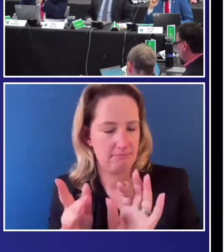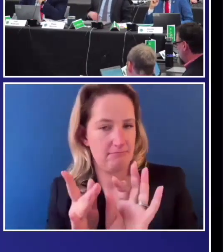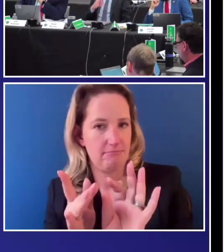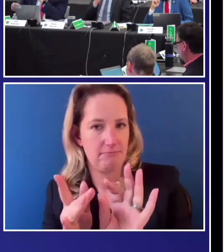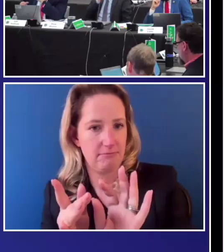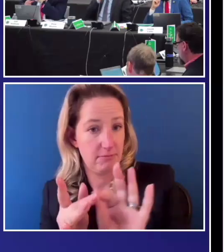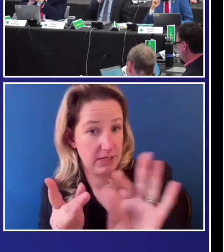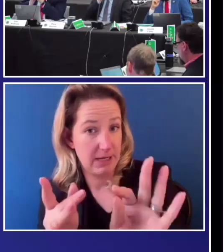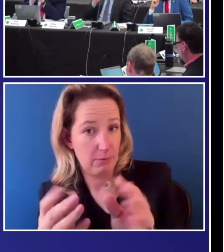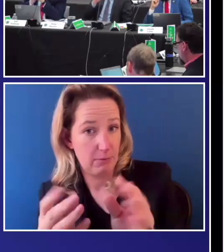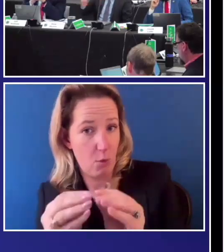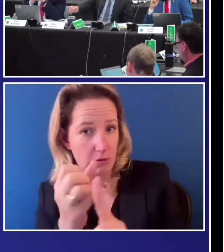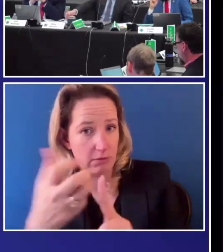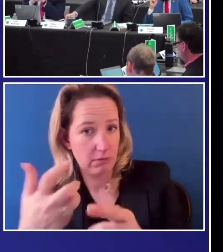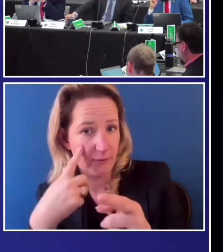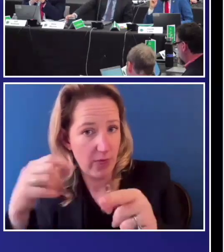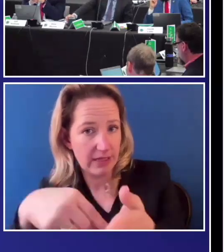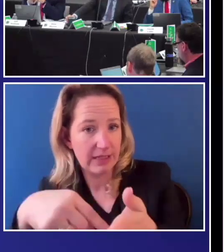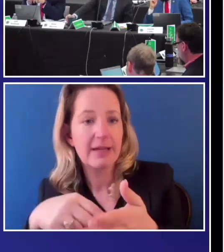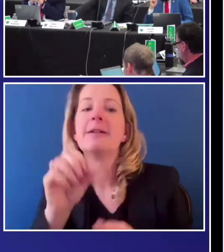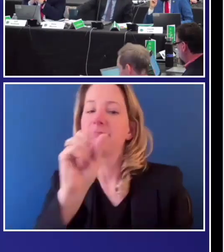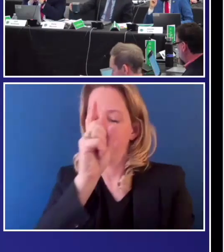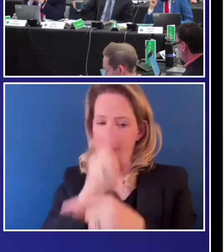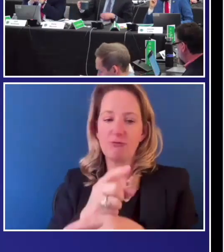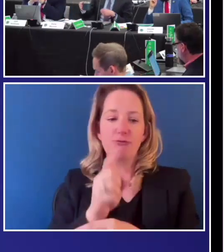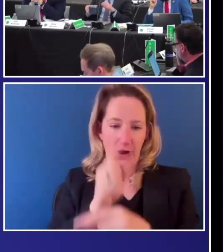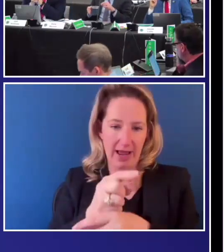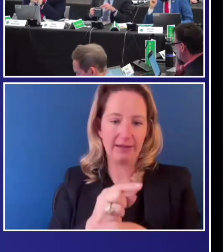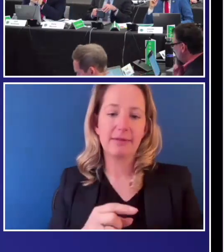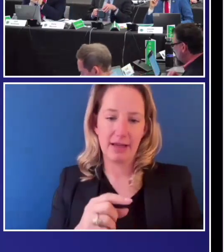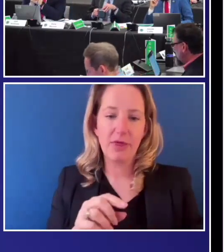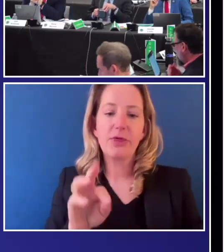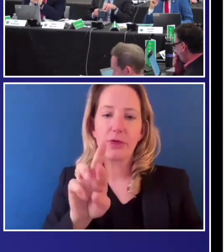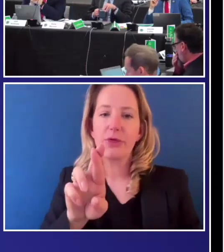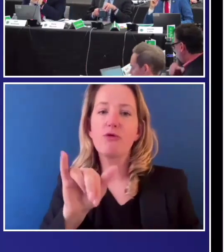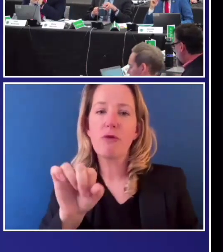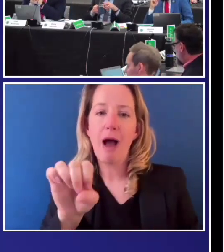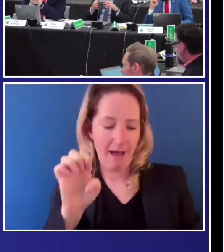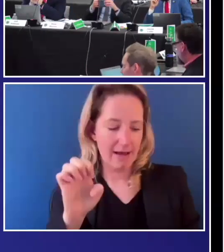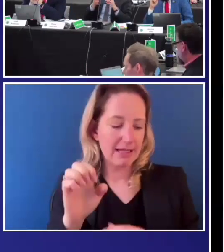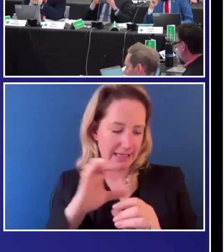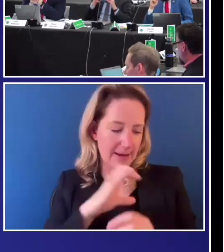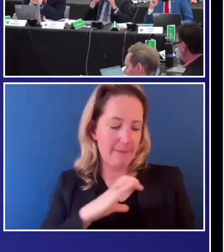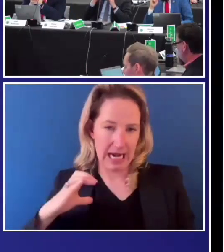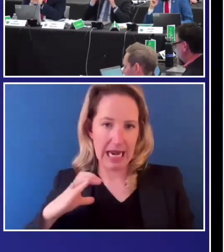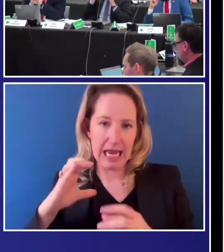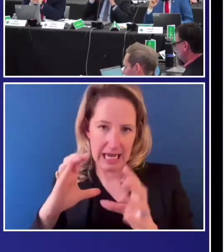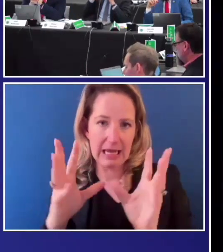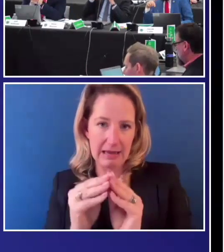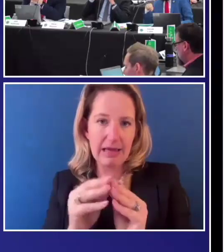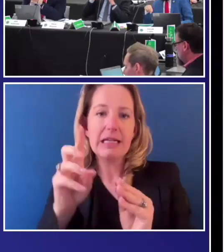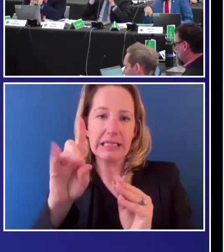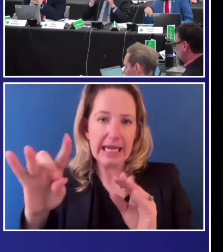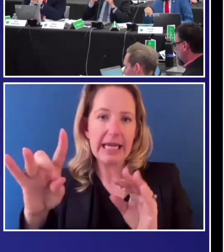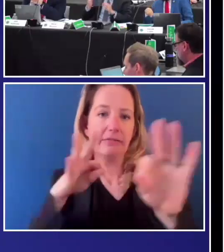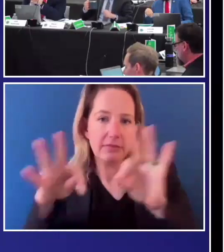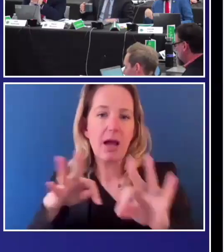Yeah. That's, that's exactly correct. The, the RISE Committee dealt with a, a definition of professional student for